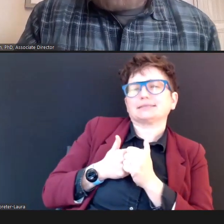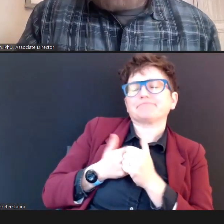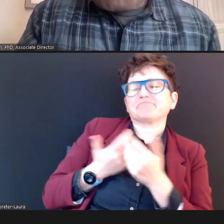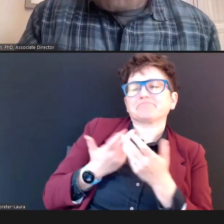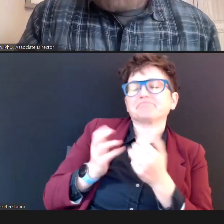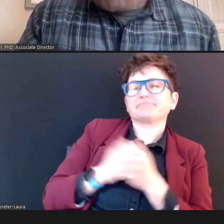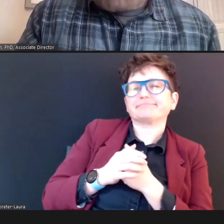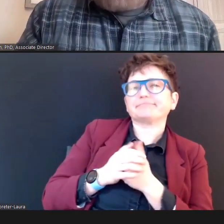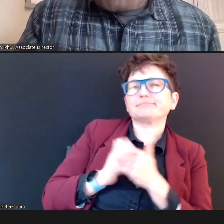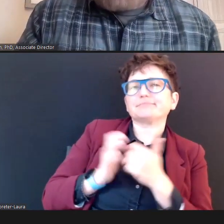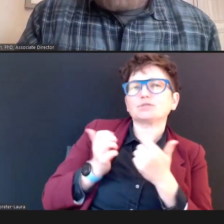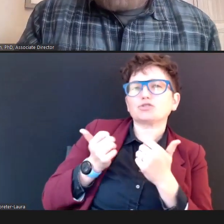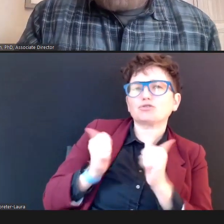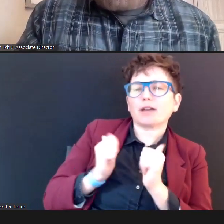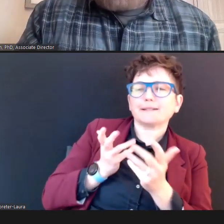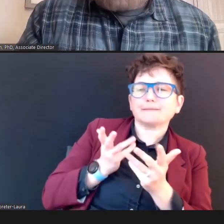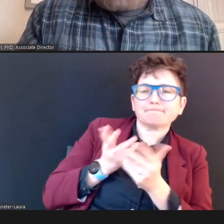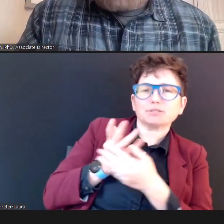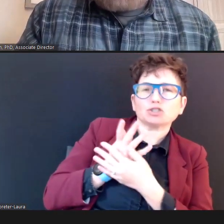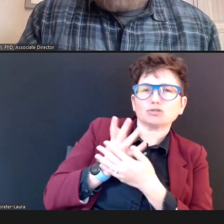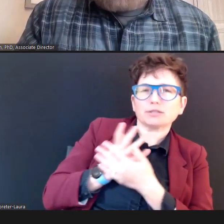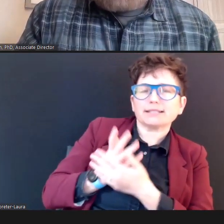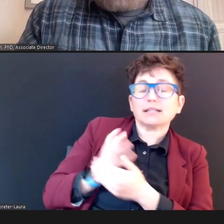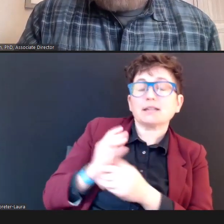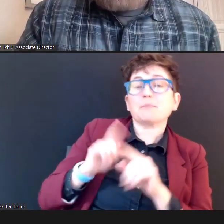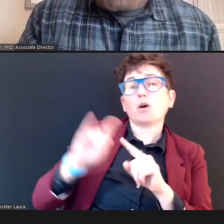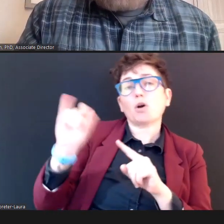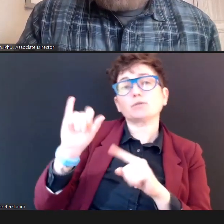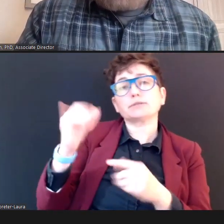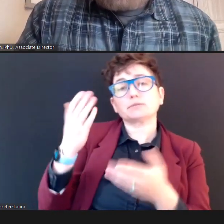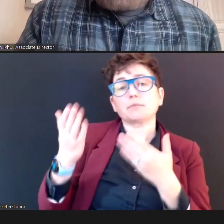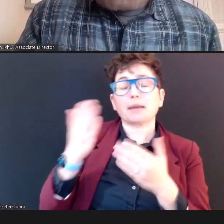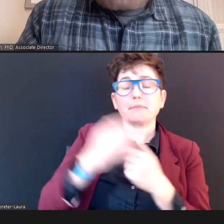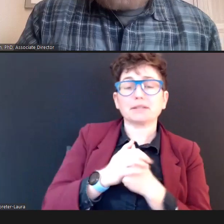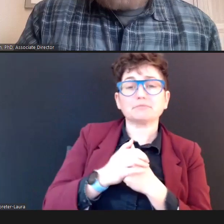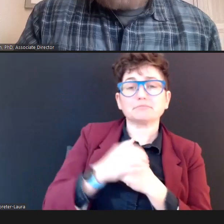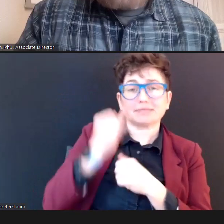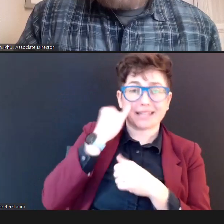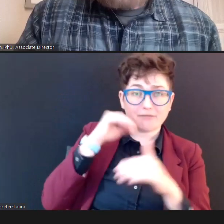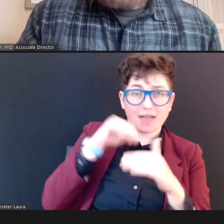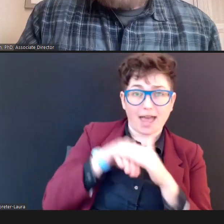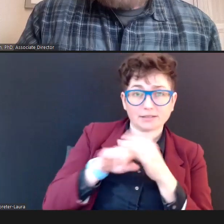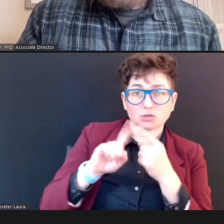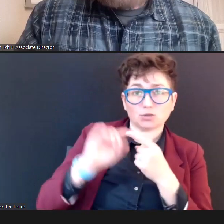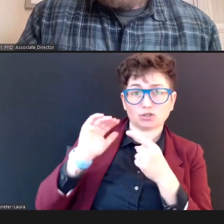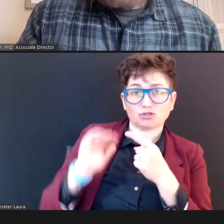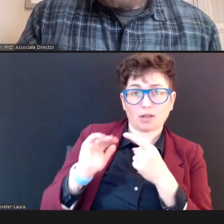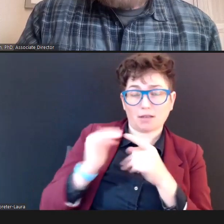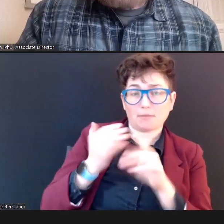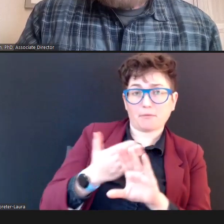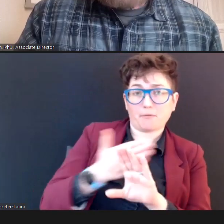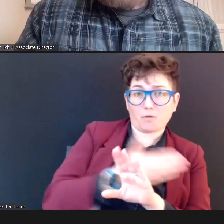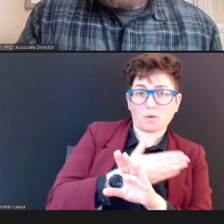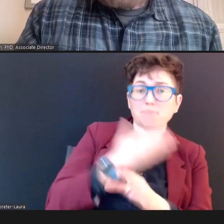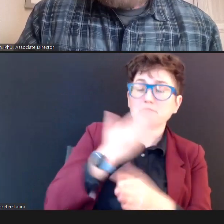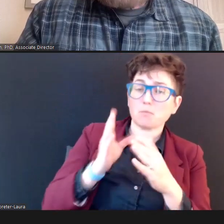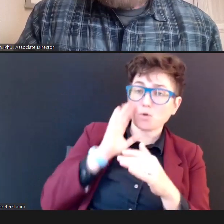try to get that screening but I also May um if I have access to the child ahead